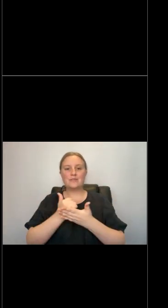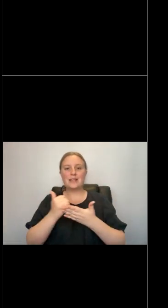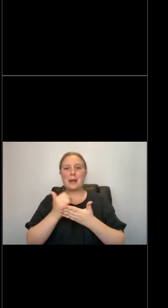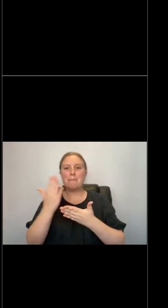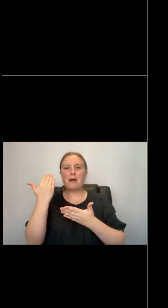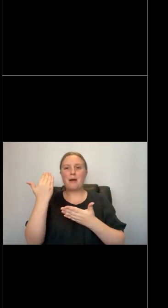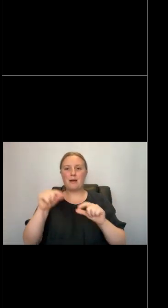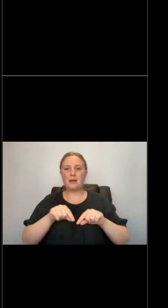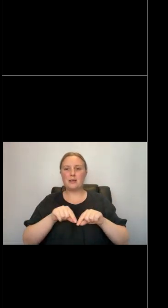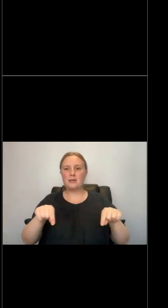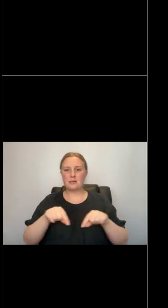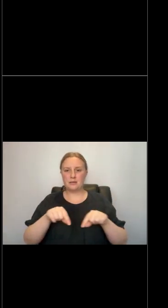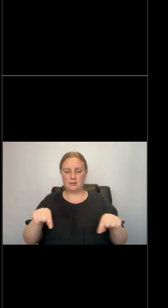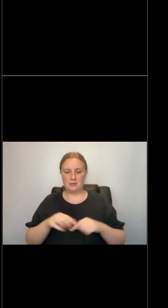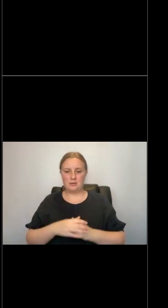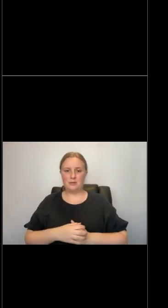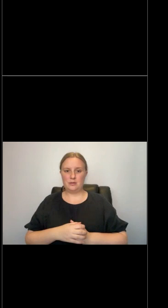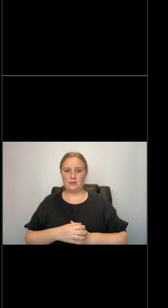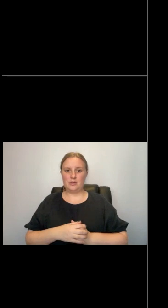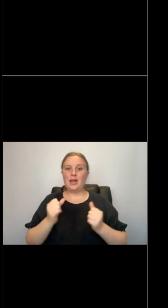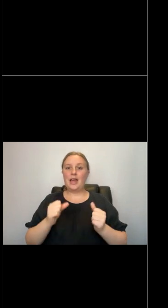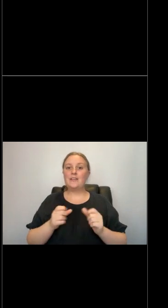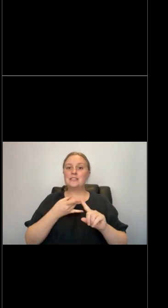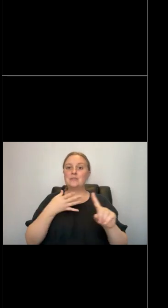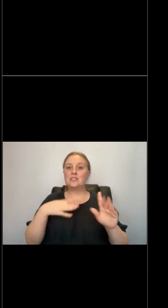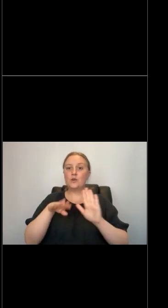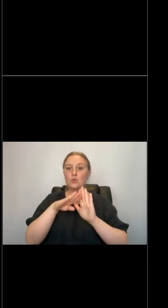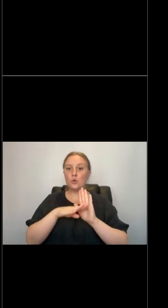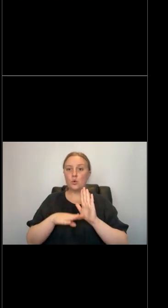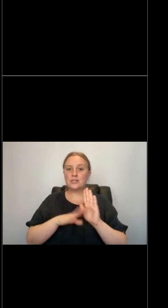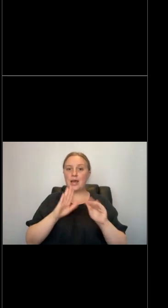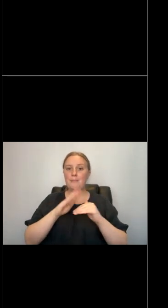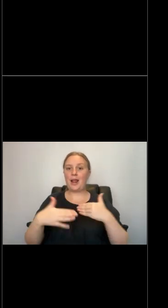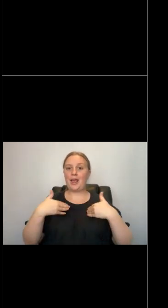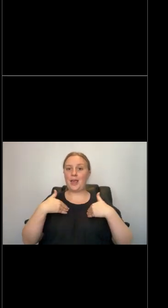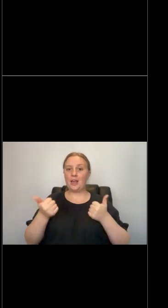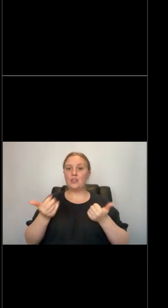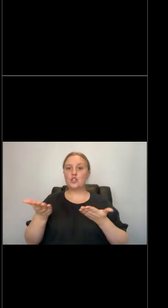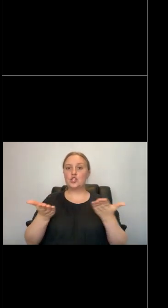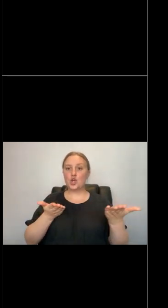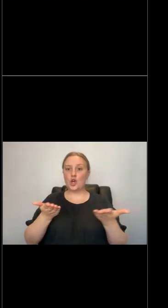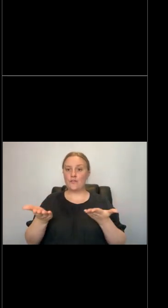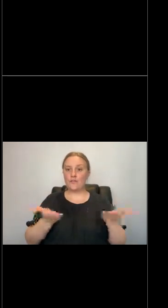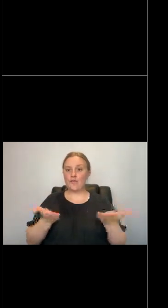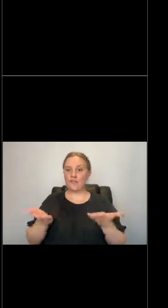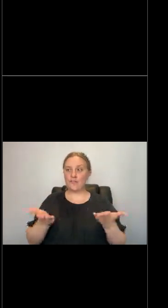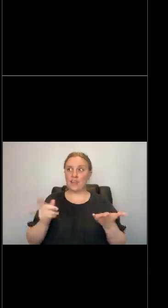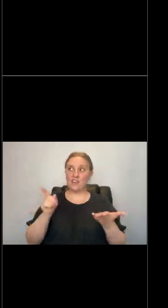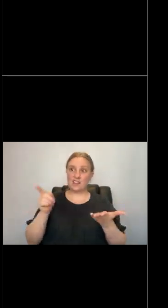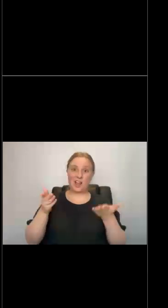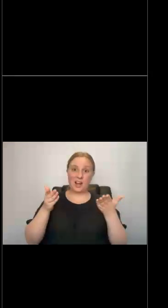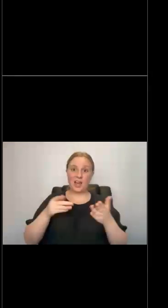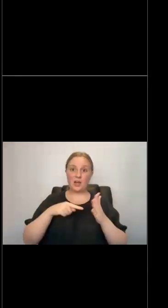personal information by a health service given the time constraints,